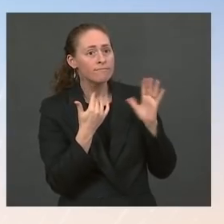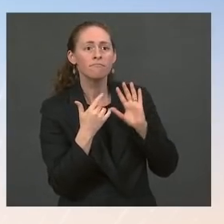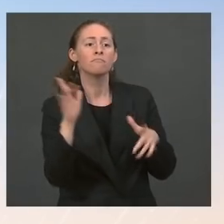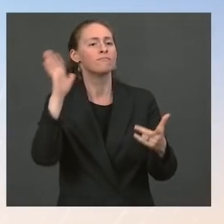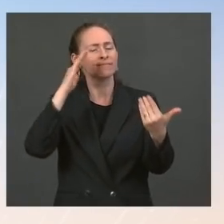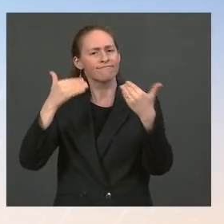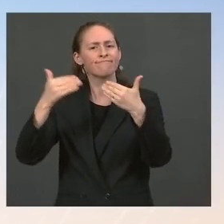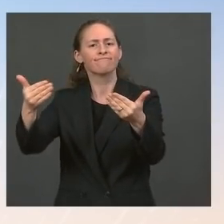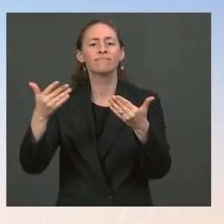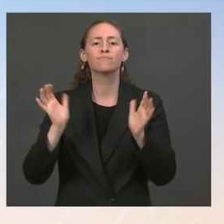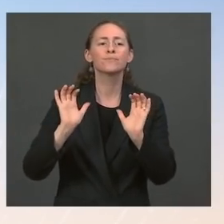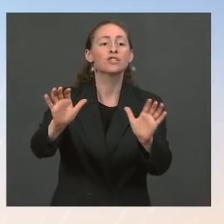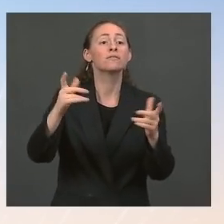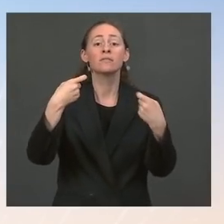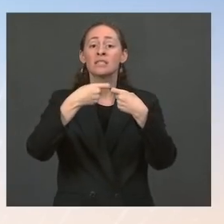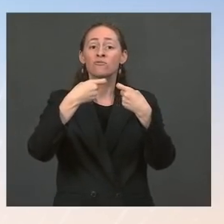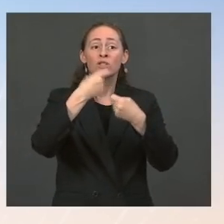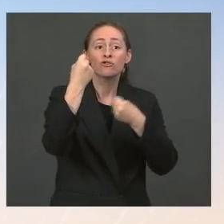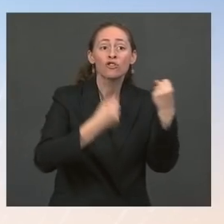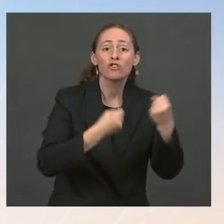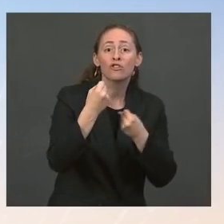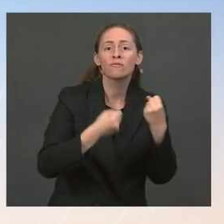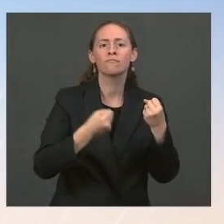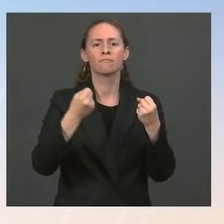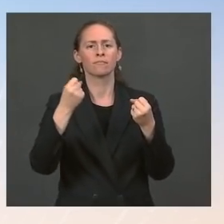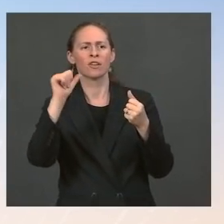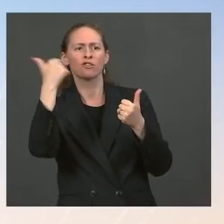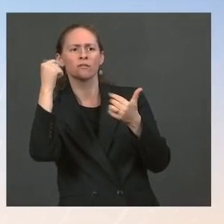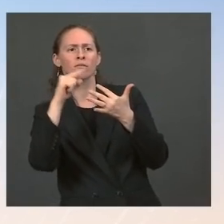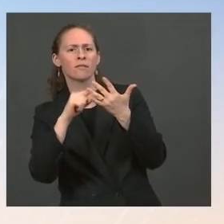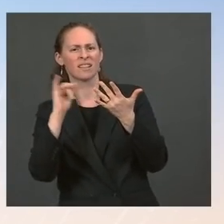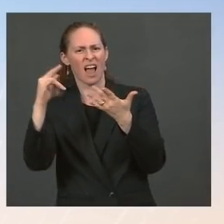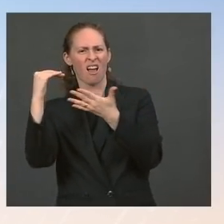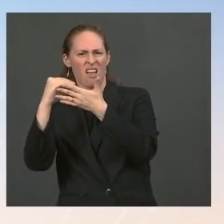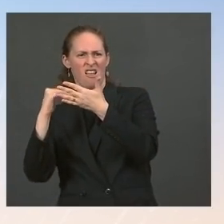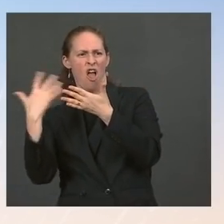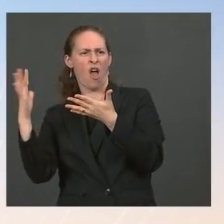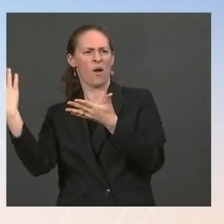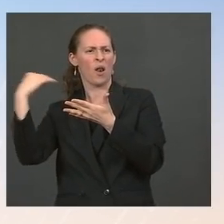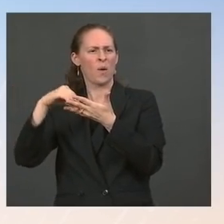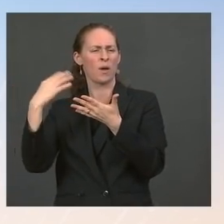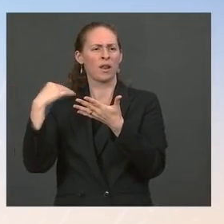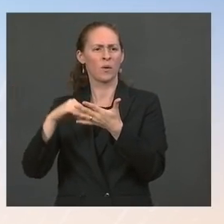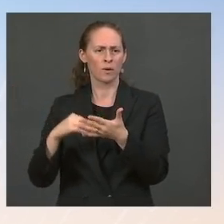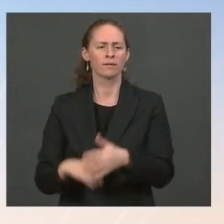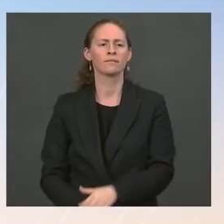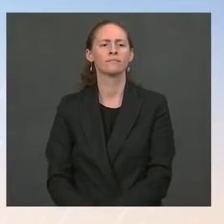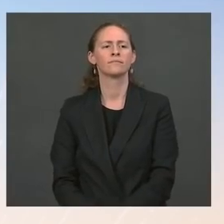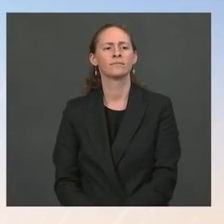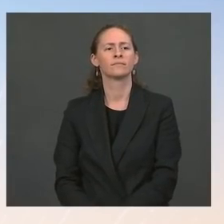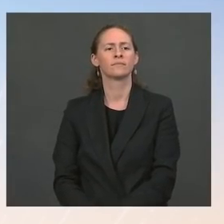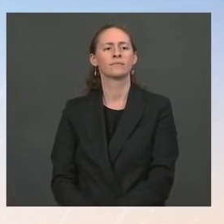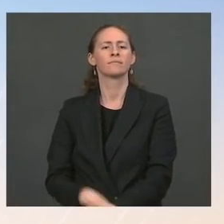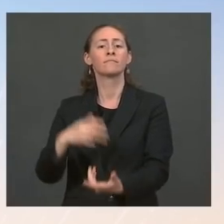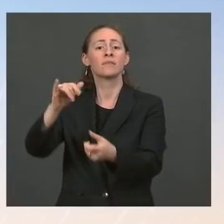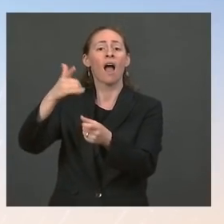that also will help move that forward; phased-out super pollutants like HFCs to greatly reduce emissions; made across-government investments in clean energy,